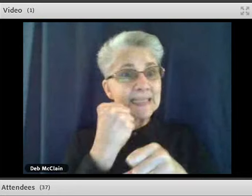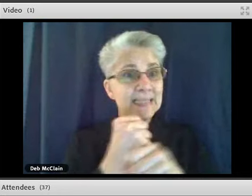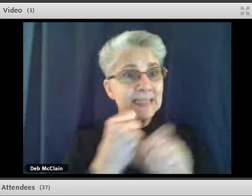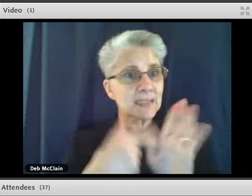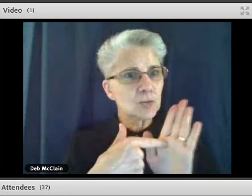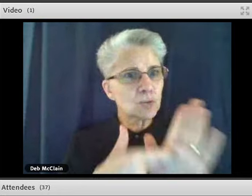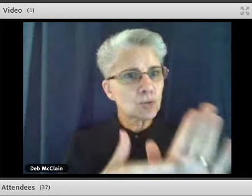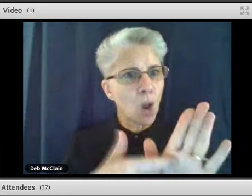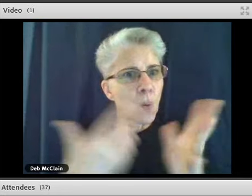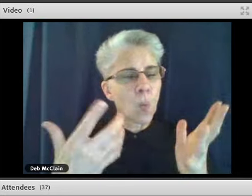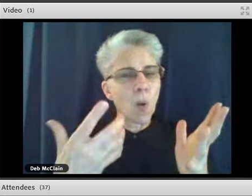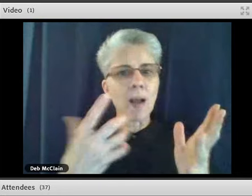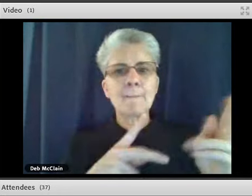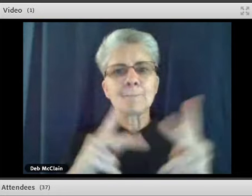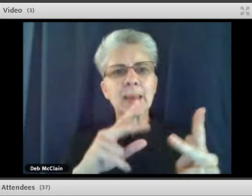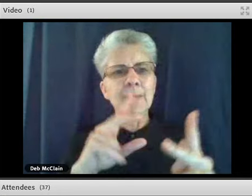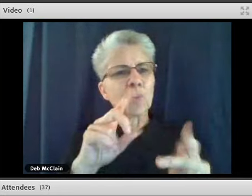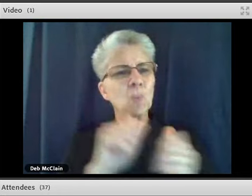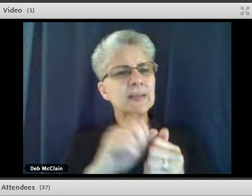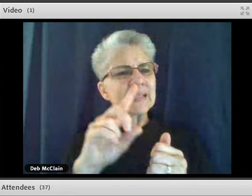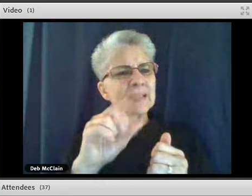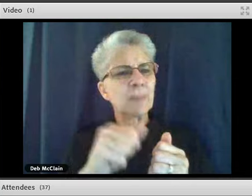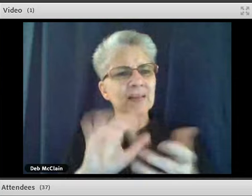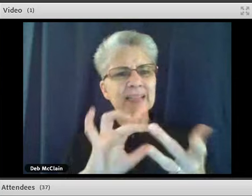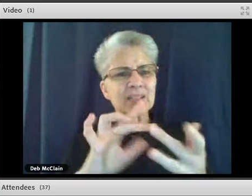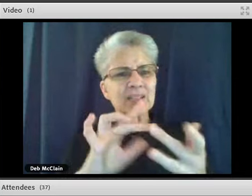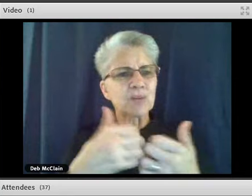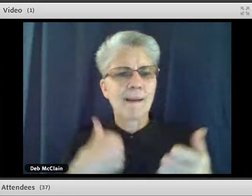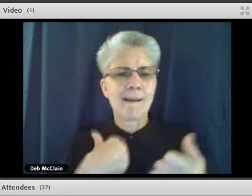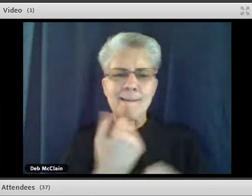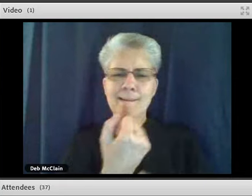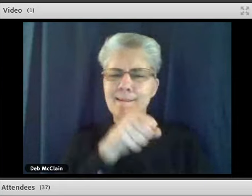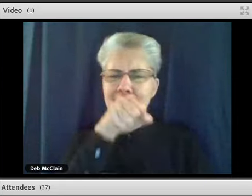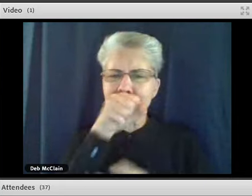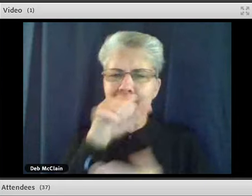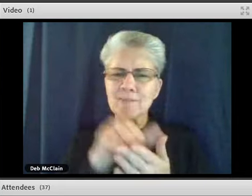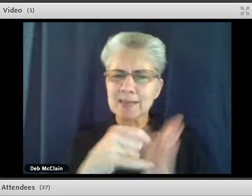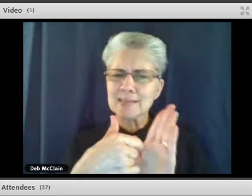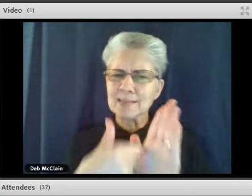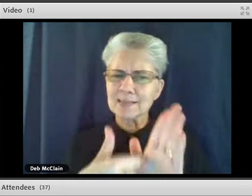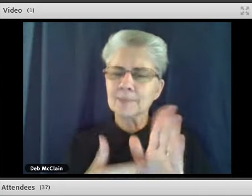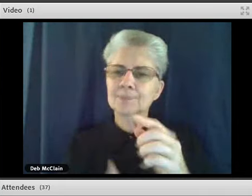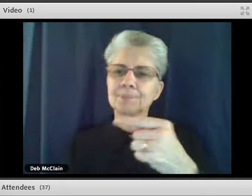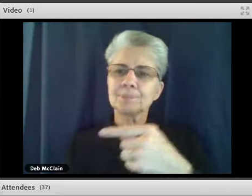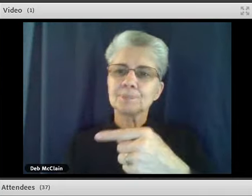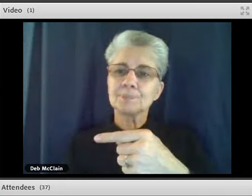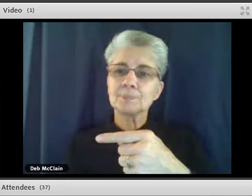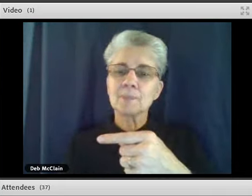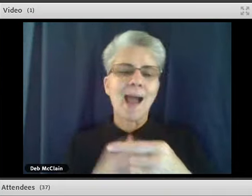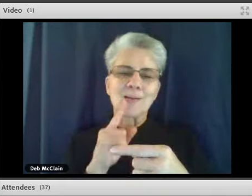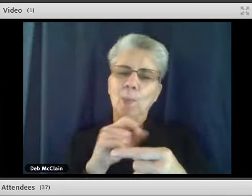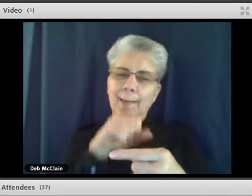And if you look at some of the statistics, how are people with disabilities affected by the digital divide? I love this graphic.